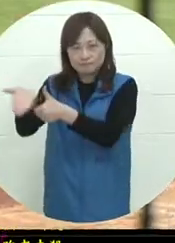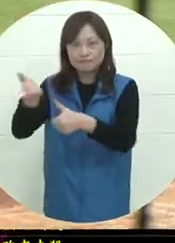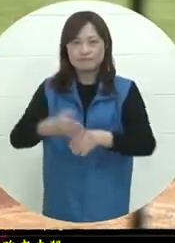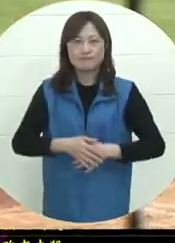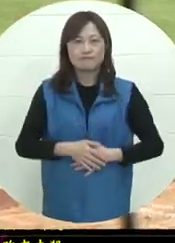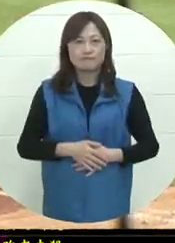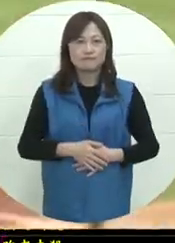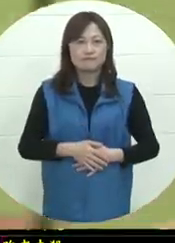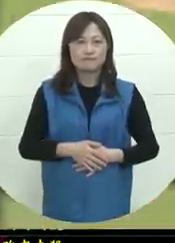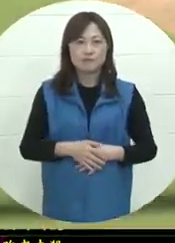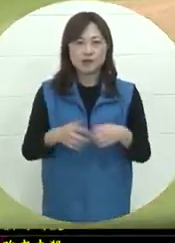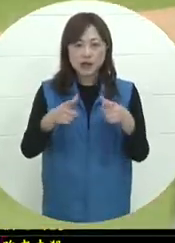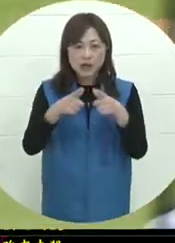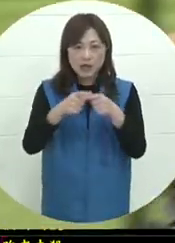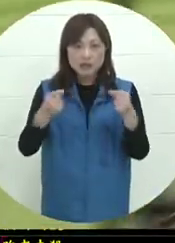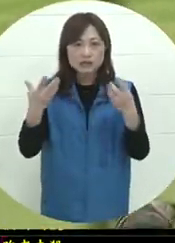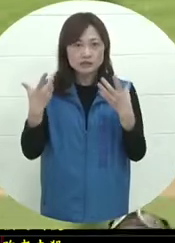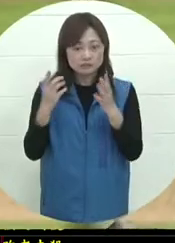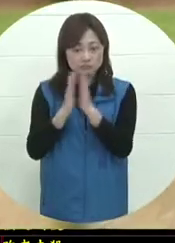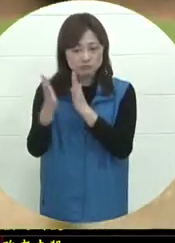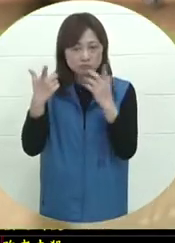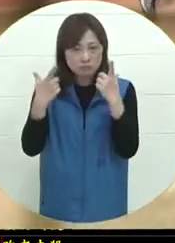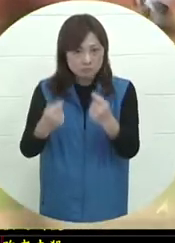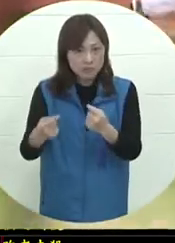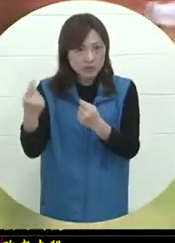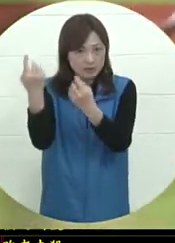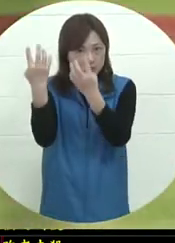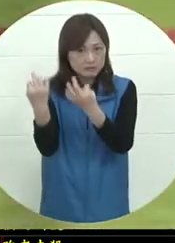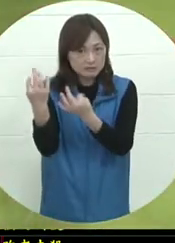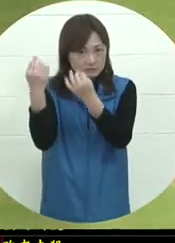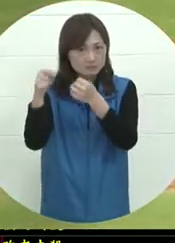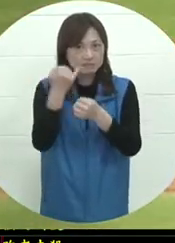an opportunity for this point that could end the game early. Wow, it disappeared again. Wow